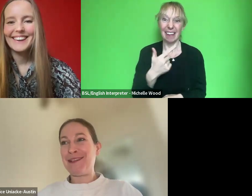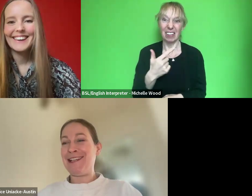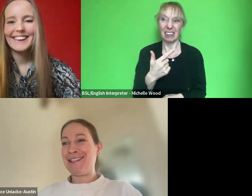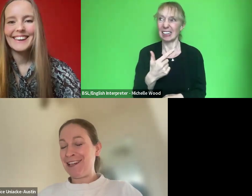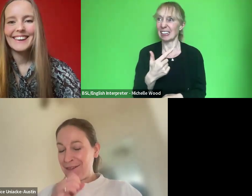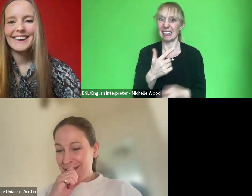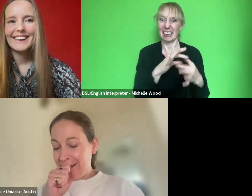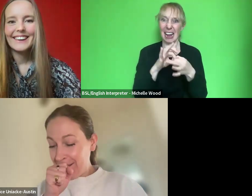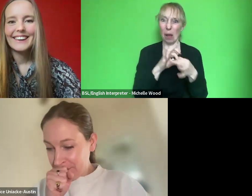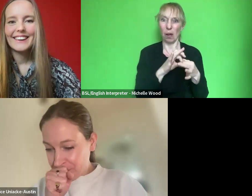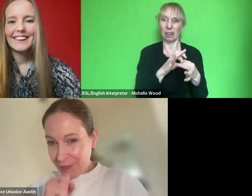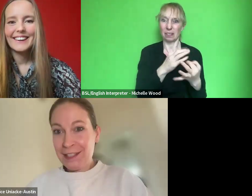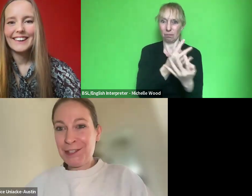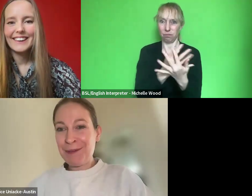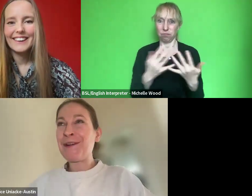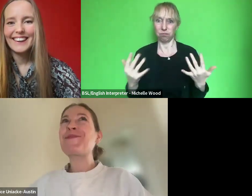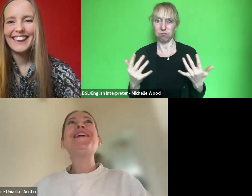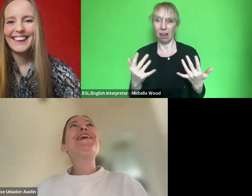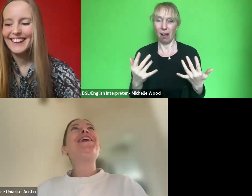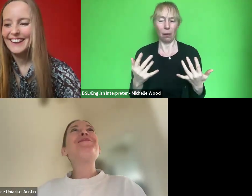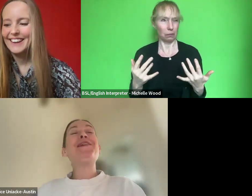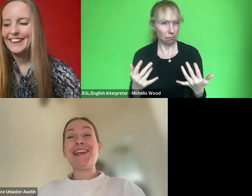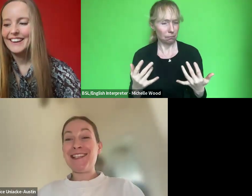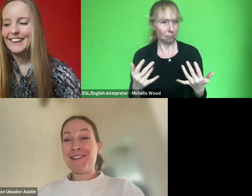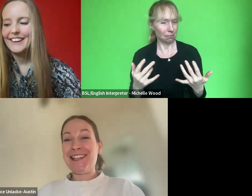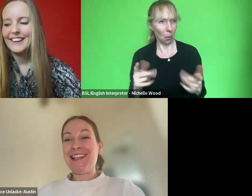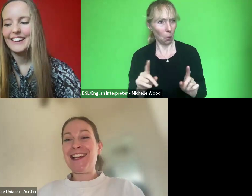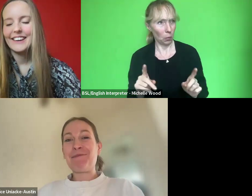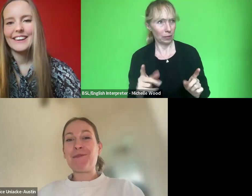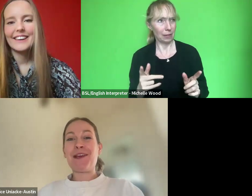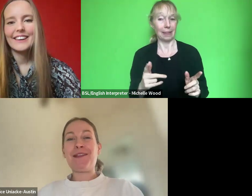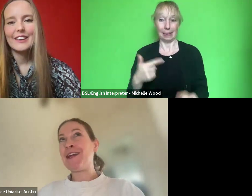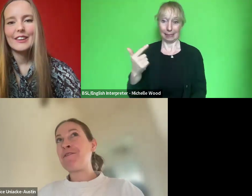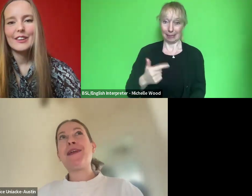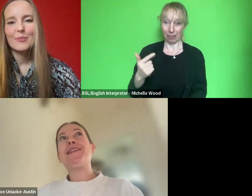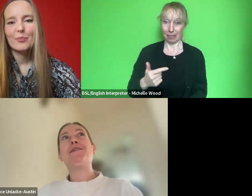the business. I kind of said, "Ahem, excuse me, what?" But yeah, 17 they are amazing.